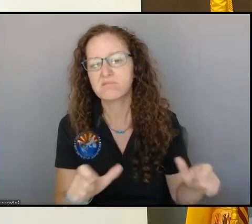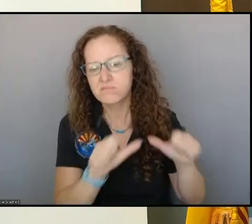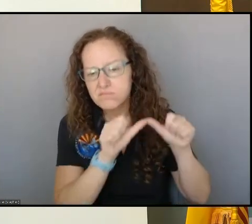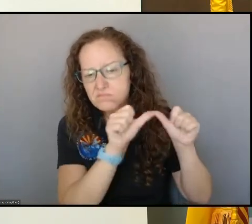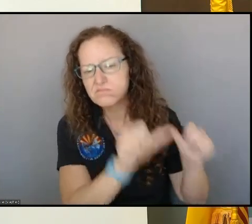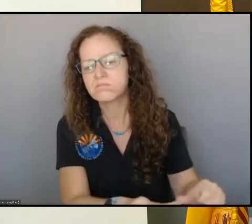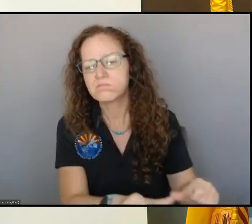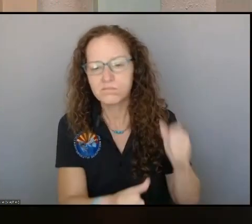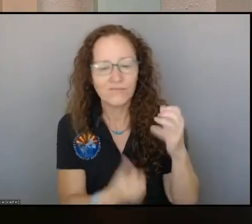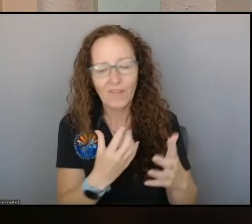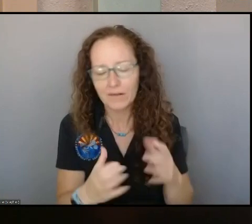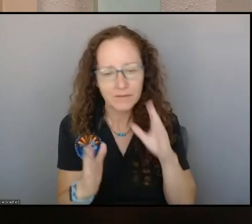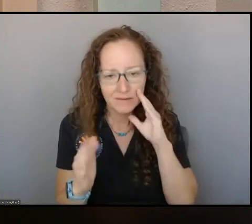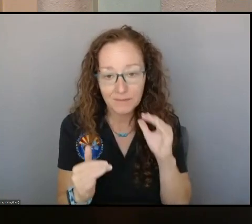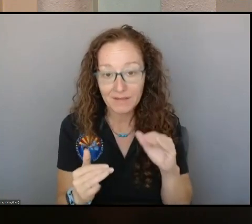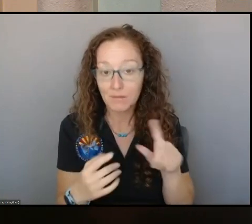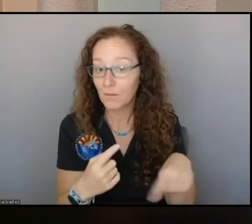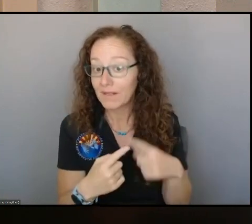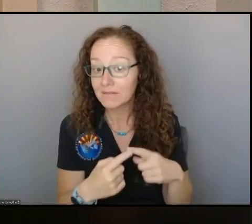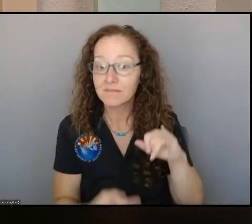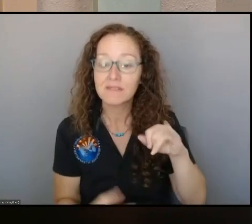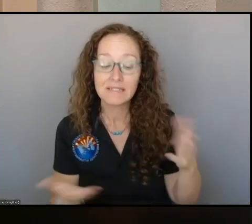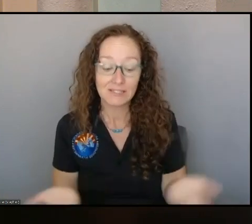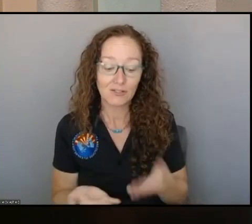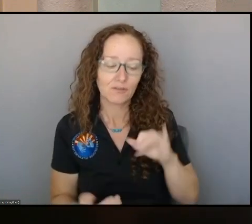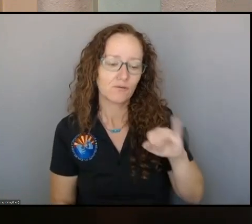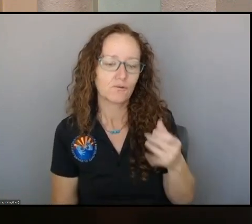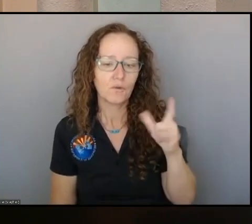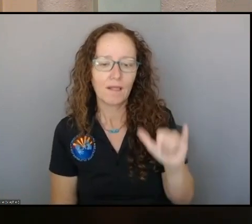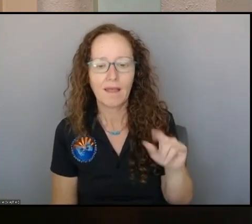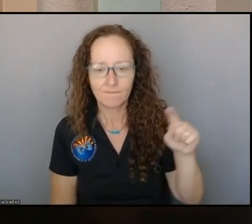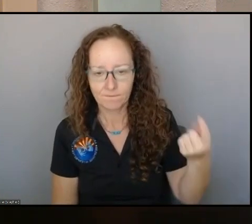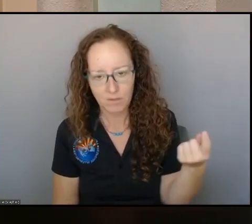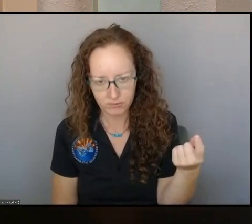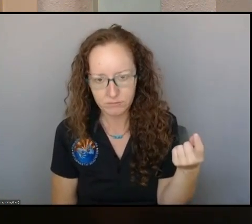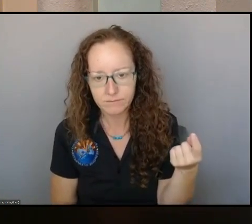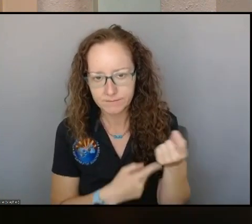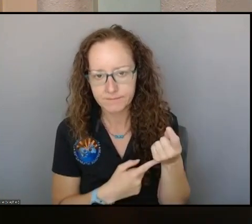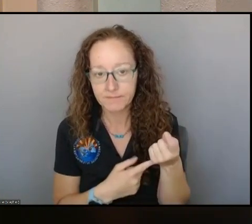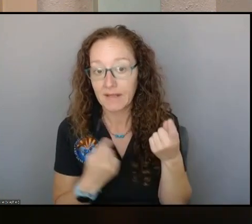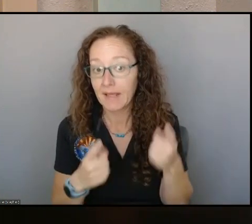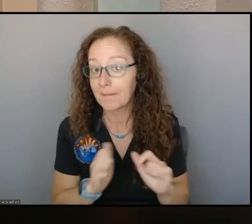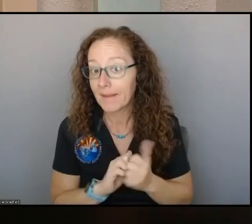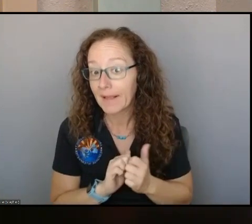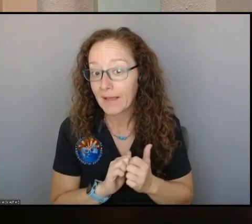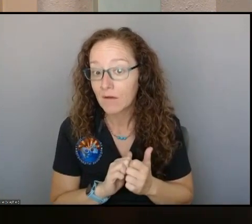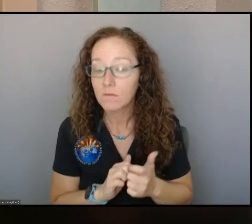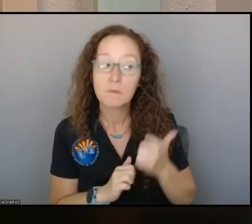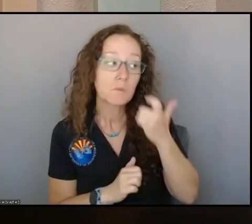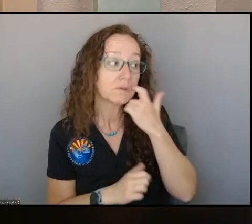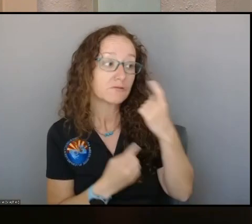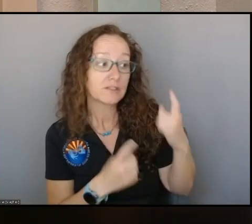that's July 1st here. And how does that happen? Well the same thing that just happened, and what's going to happen at the